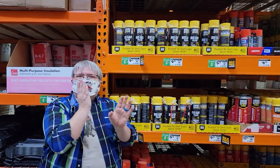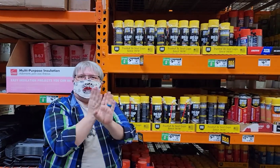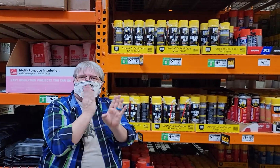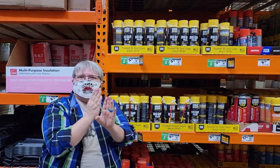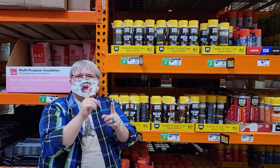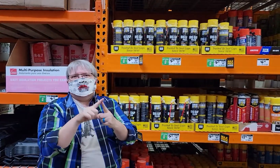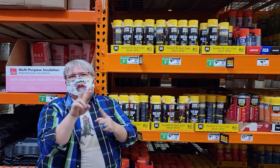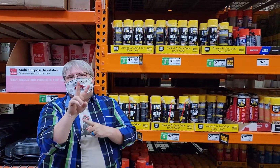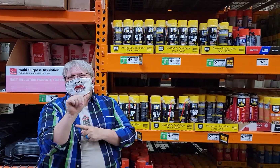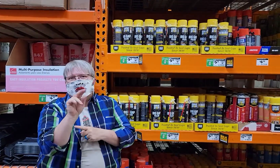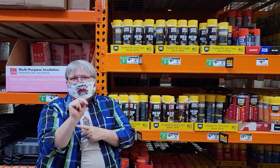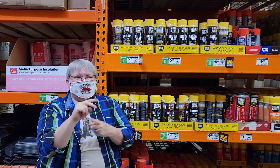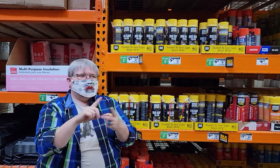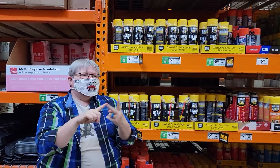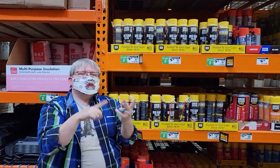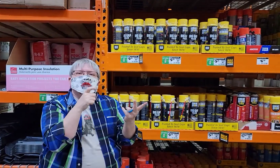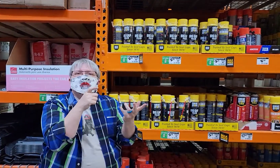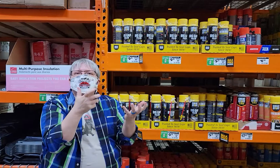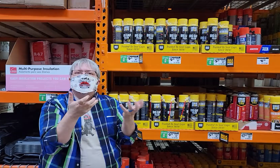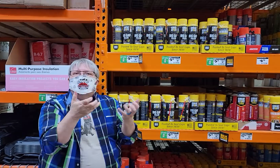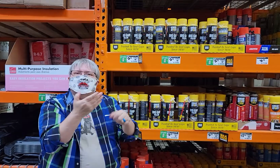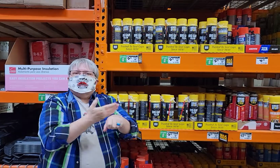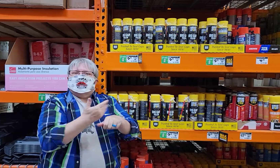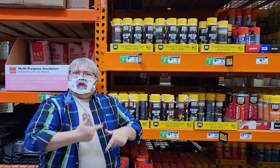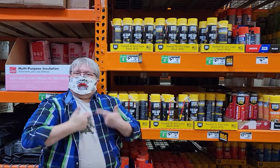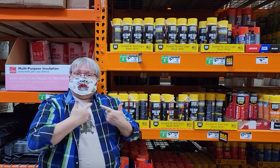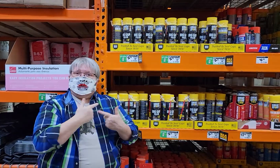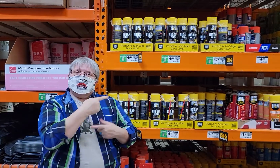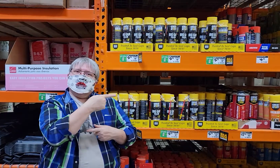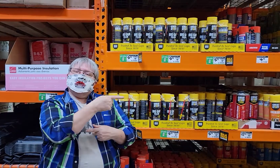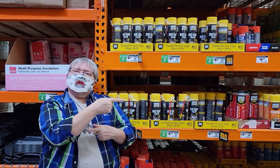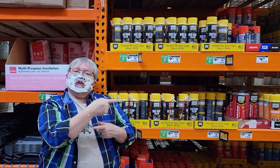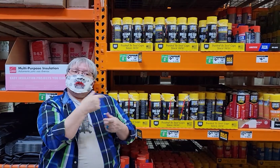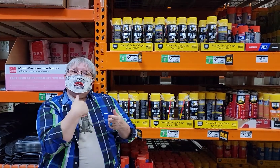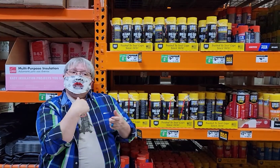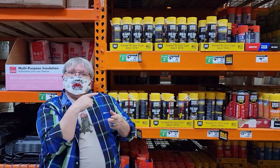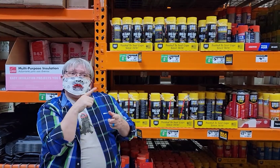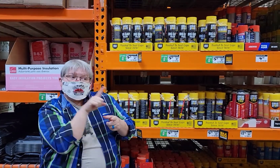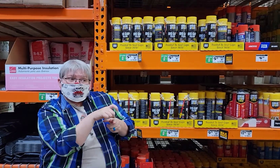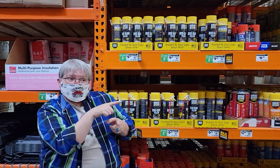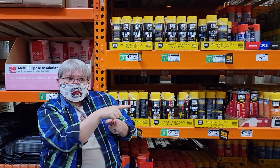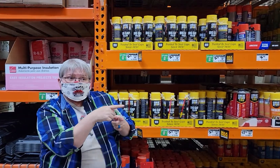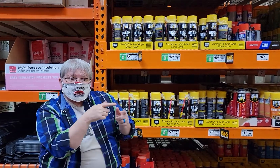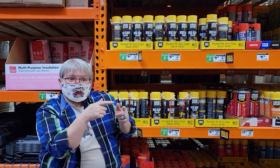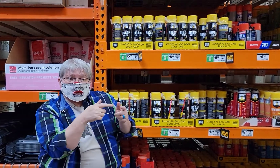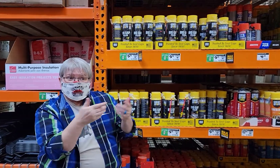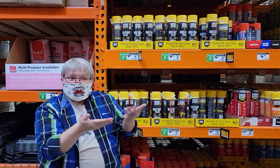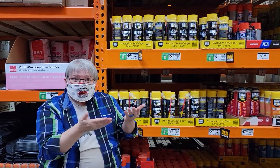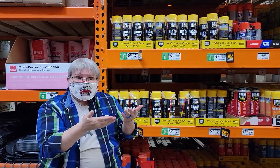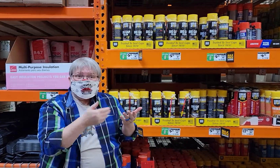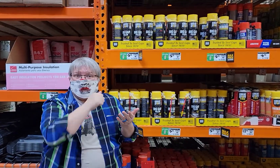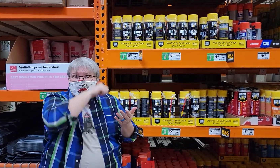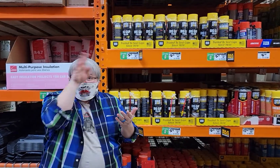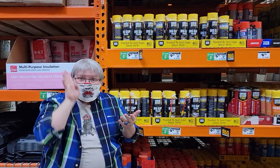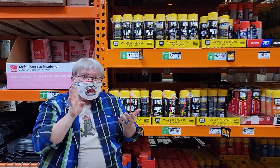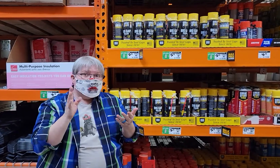uh renovating vans, buses whoever wants to you know do that for living in and we ask them, "Hey do you